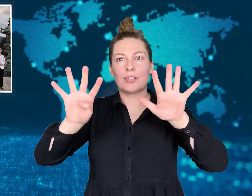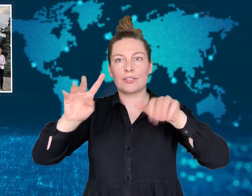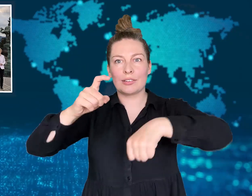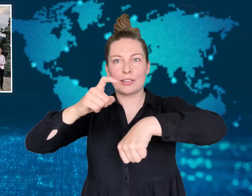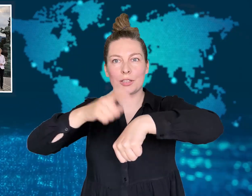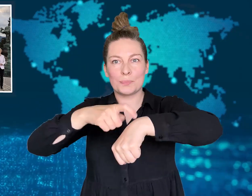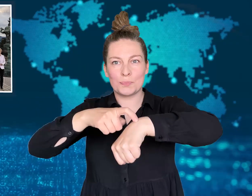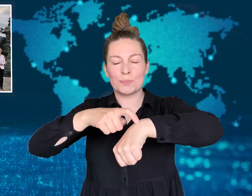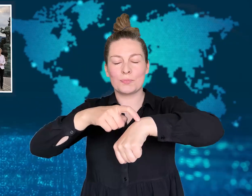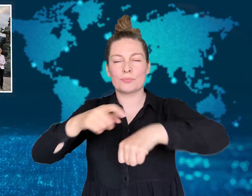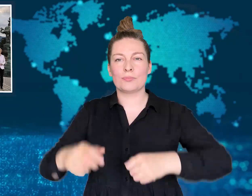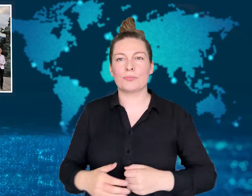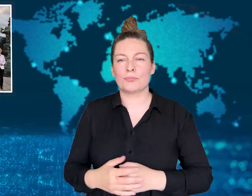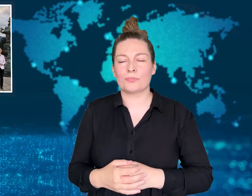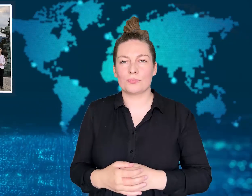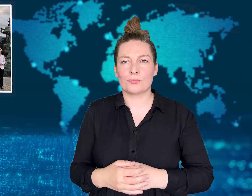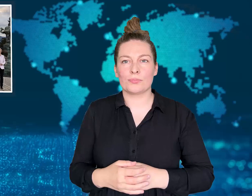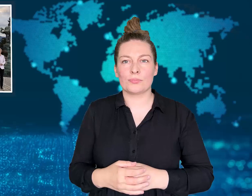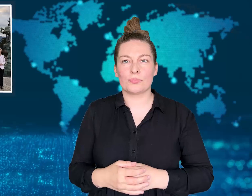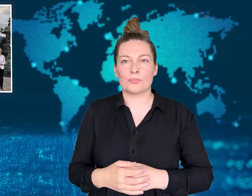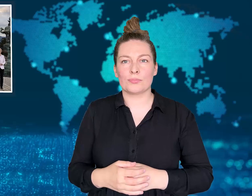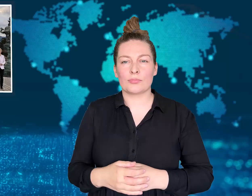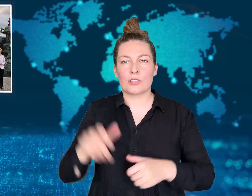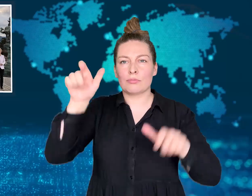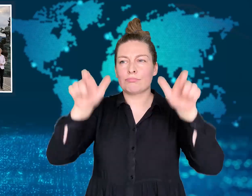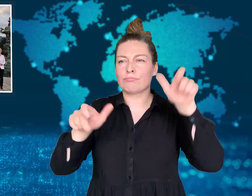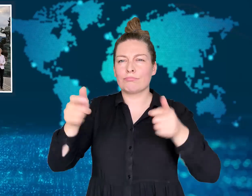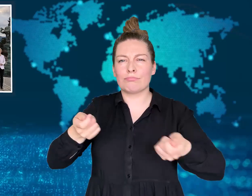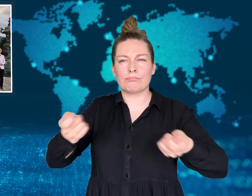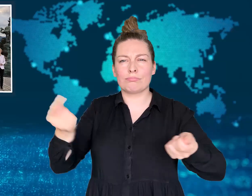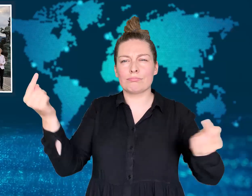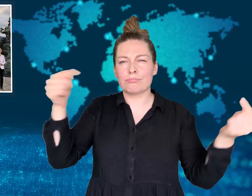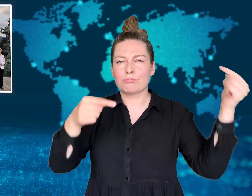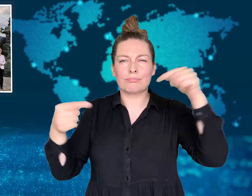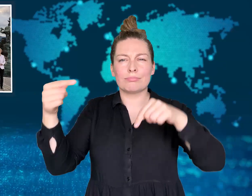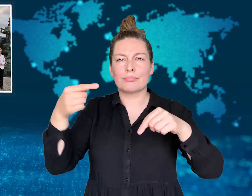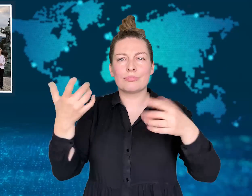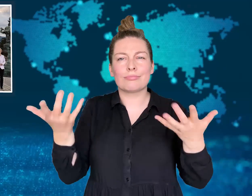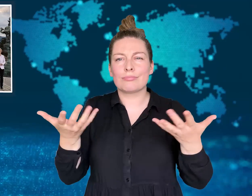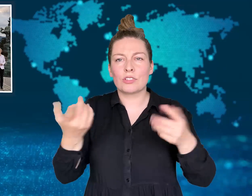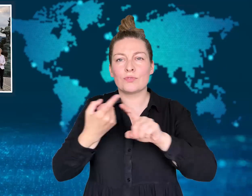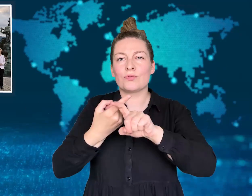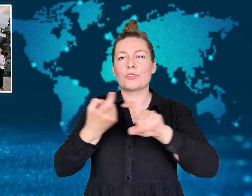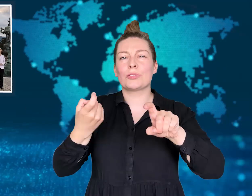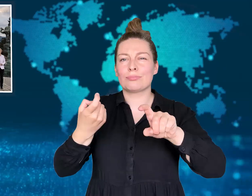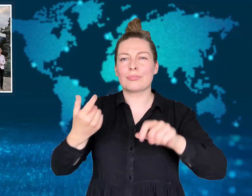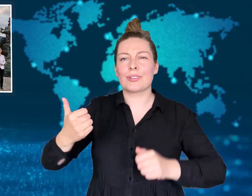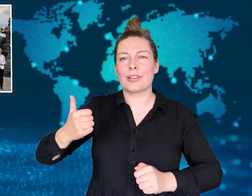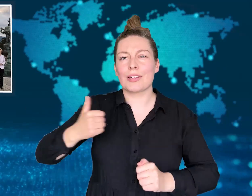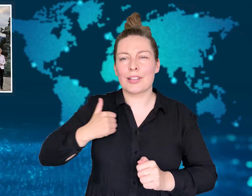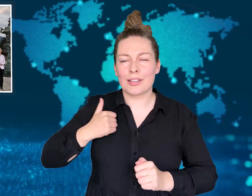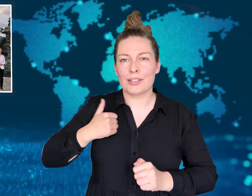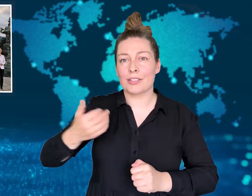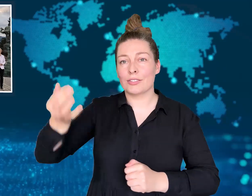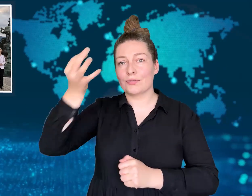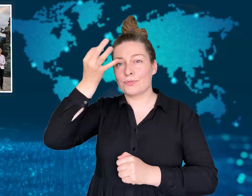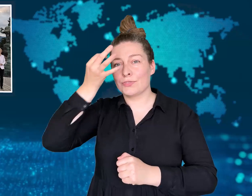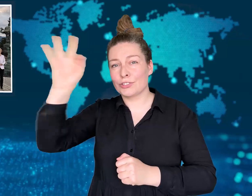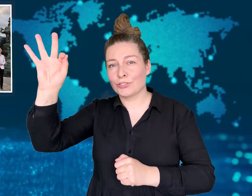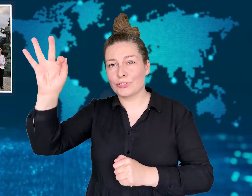The EU also had a representative present.